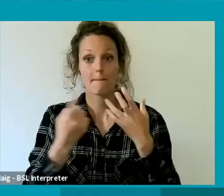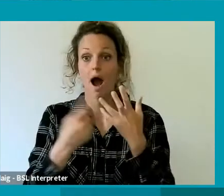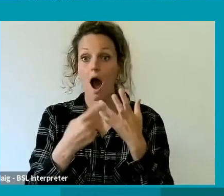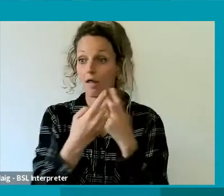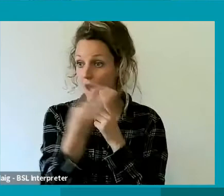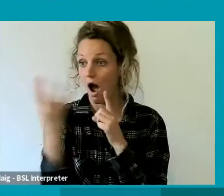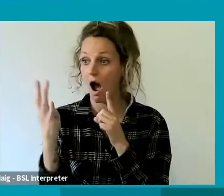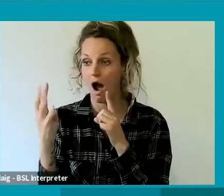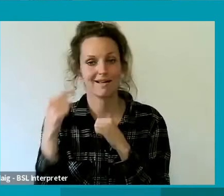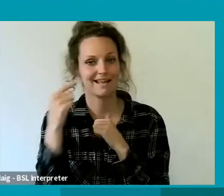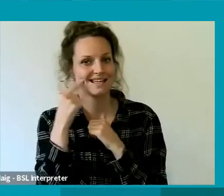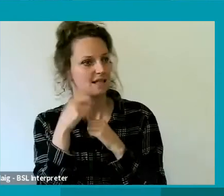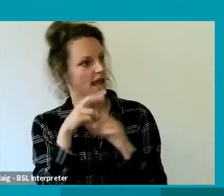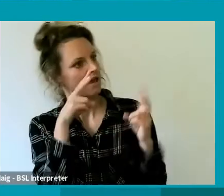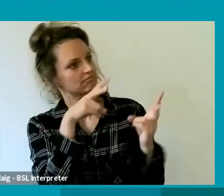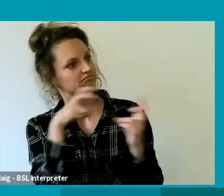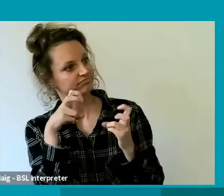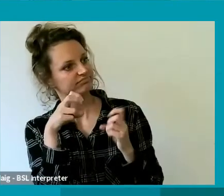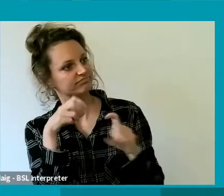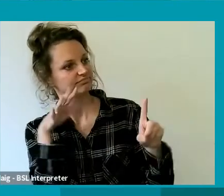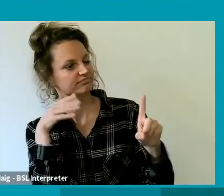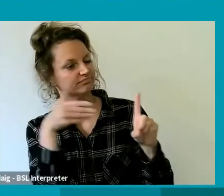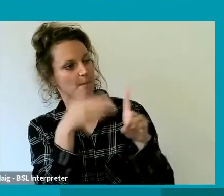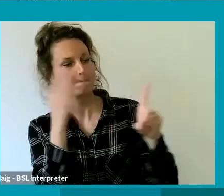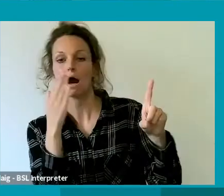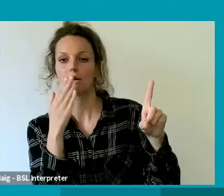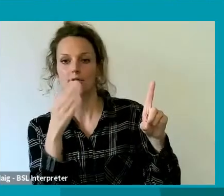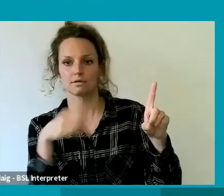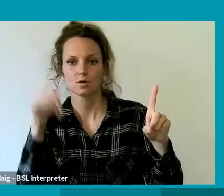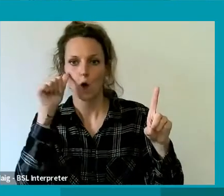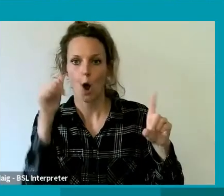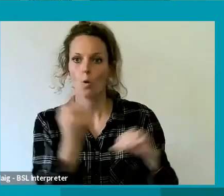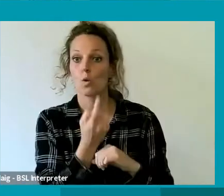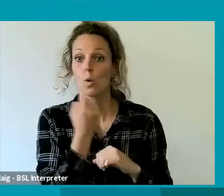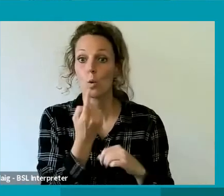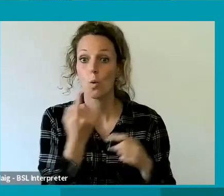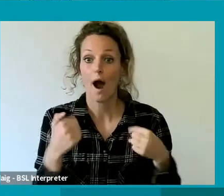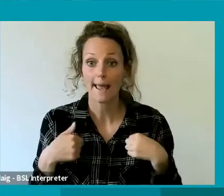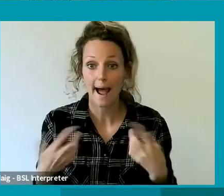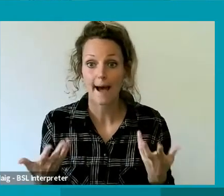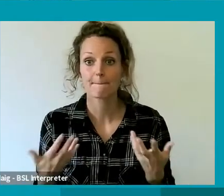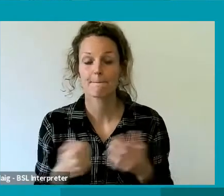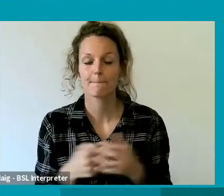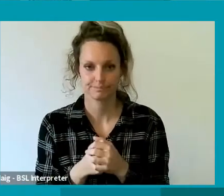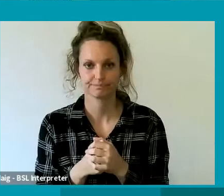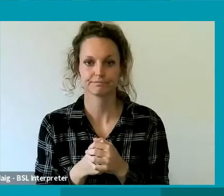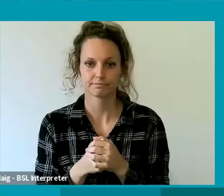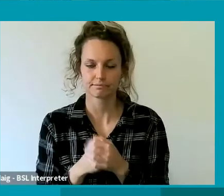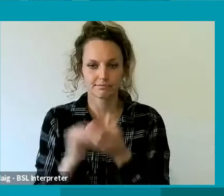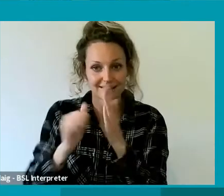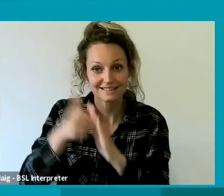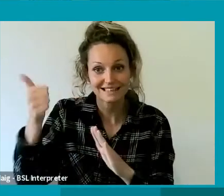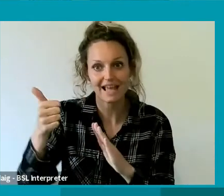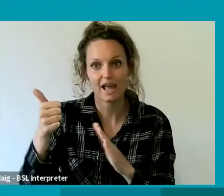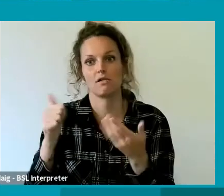easily and quickly tell us who you're in terms of her talents and our skills and our abilities.